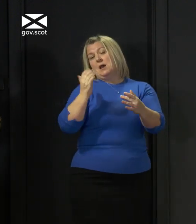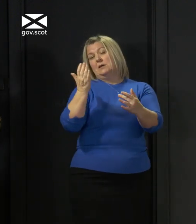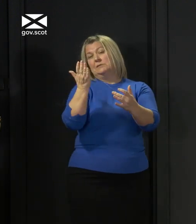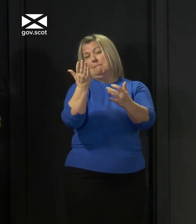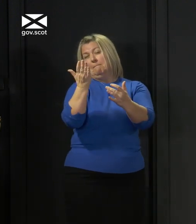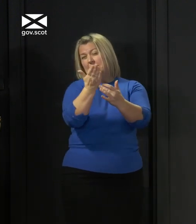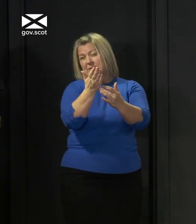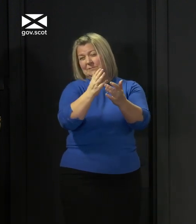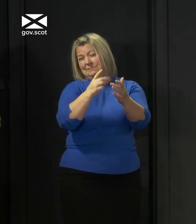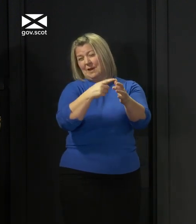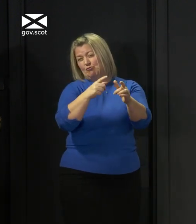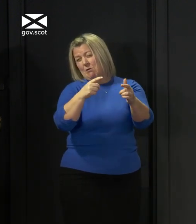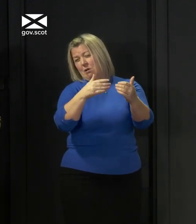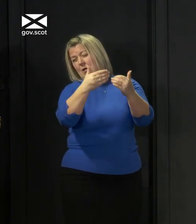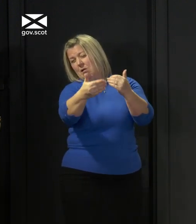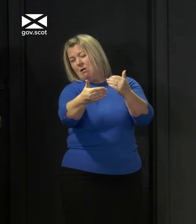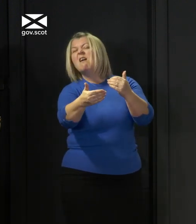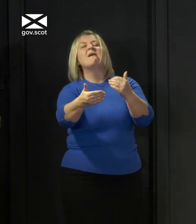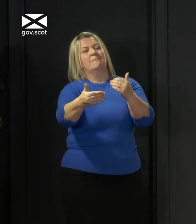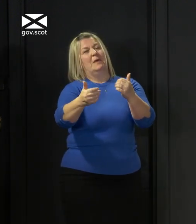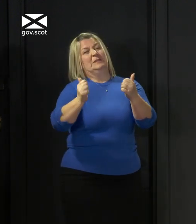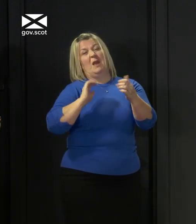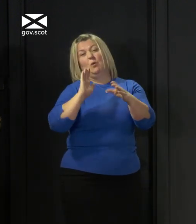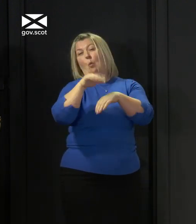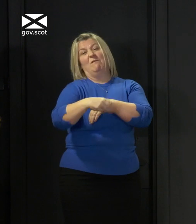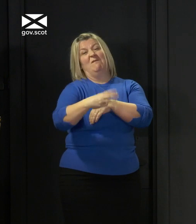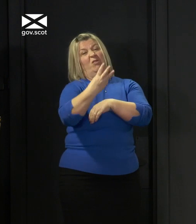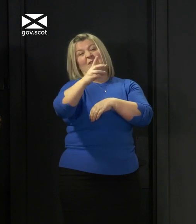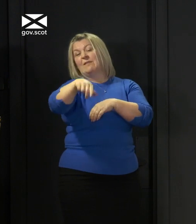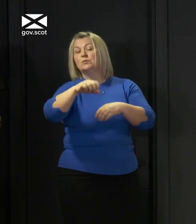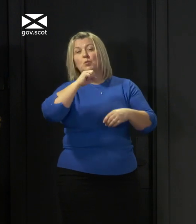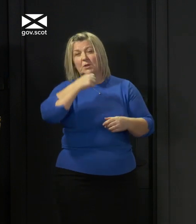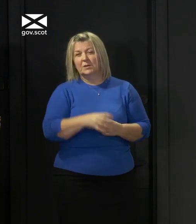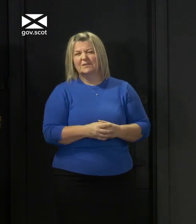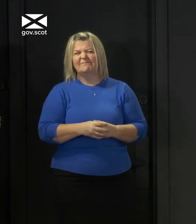that doesn't include certain things like the drive through test centres which are